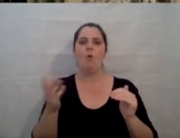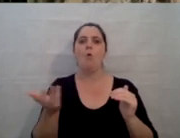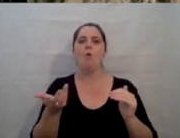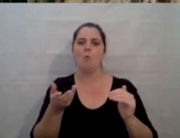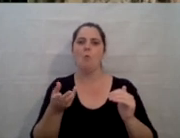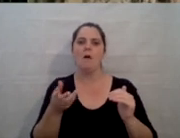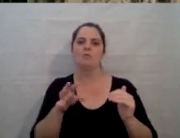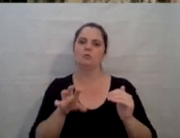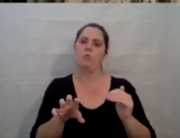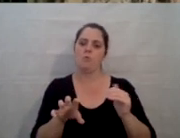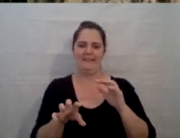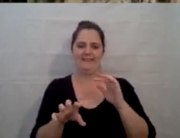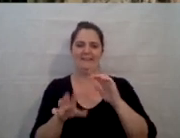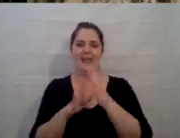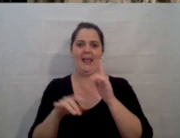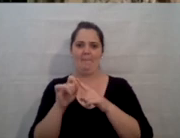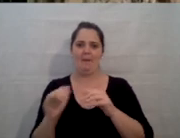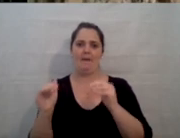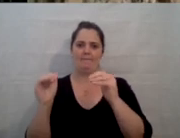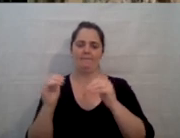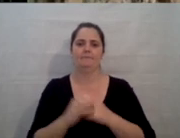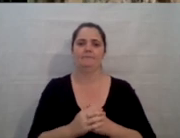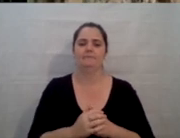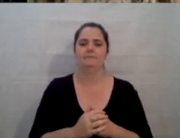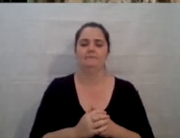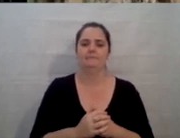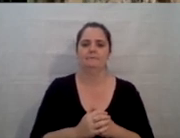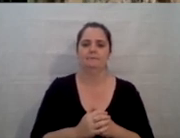For Atticus, the hips are up there, the anatomical centre is down there.